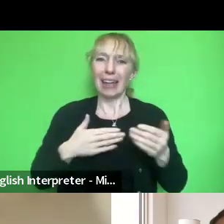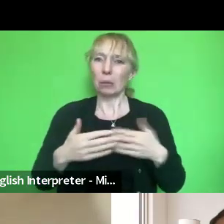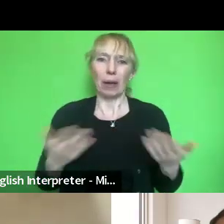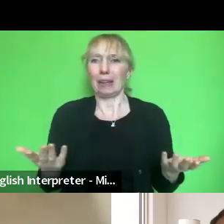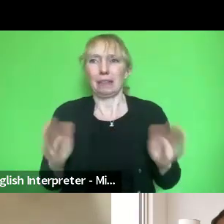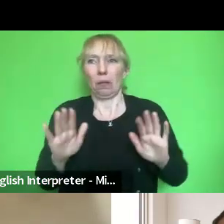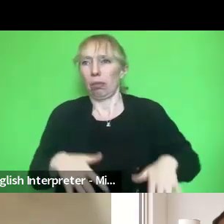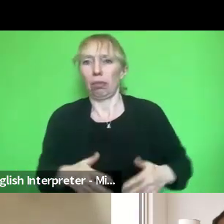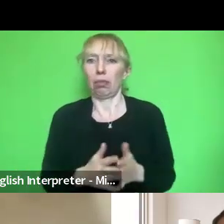definitely.